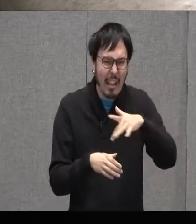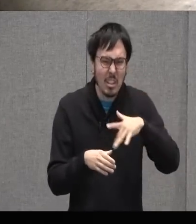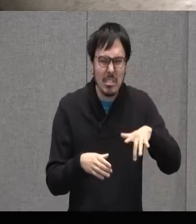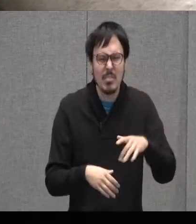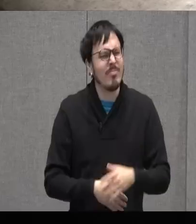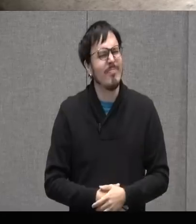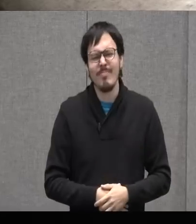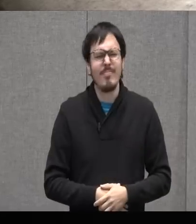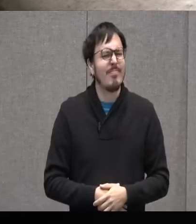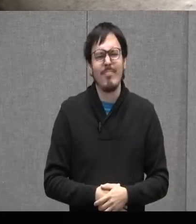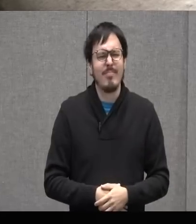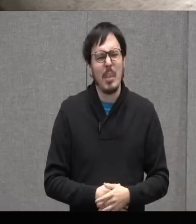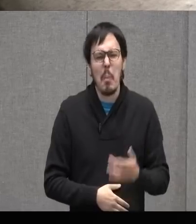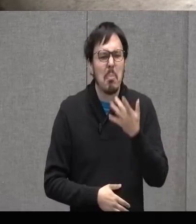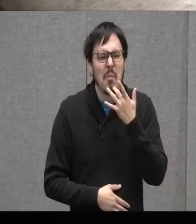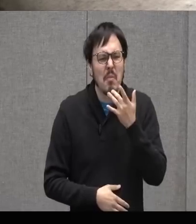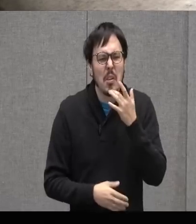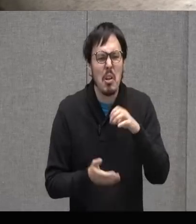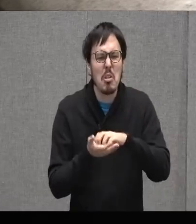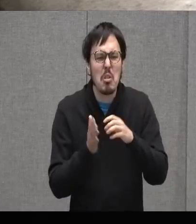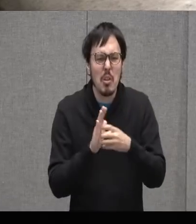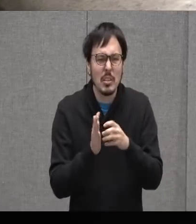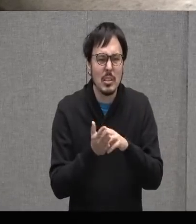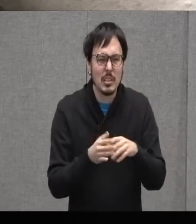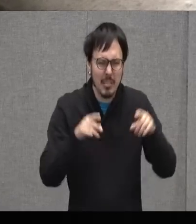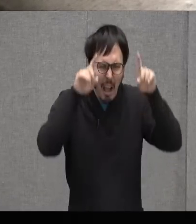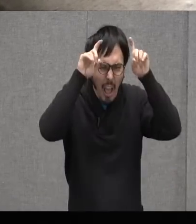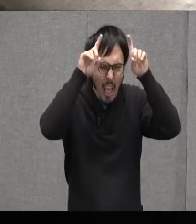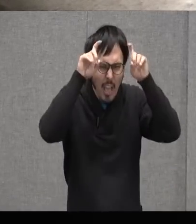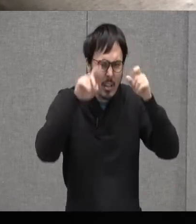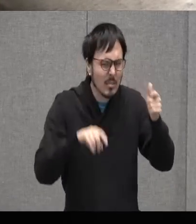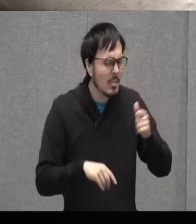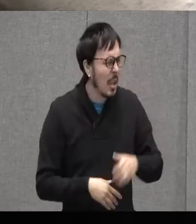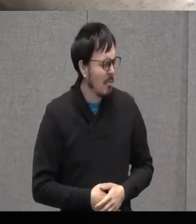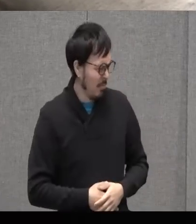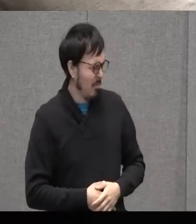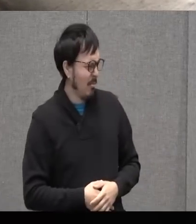I'll make you some, cookies are better than math.